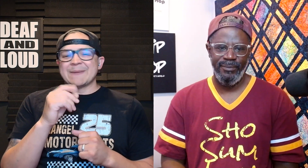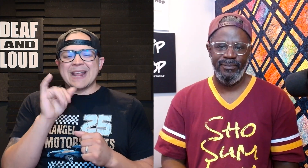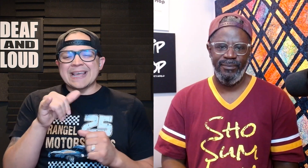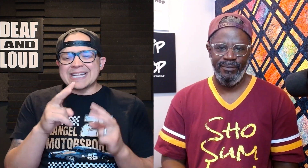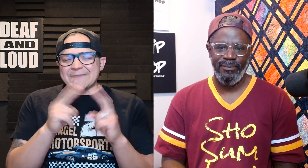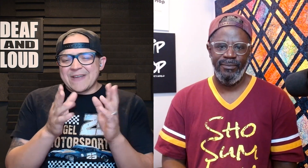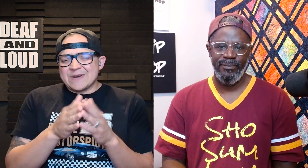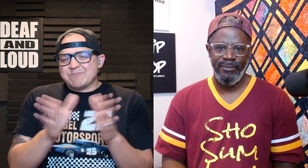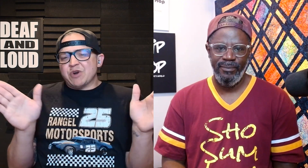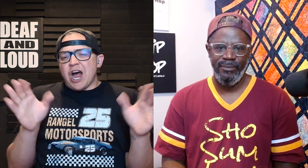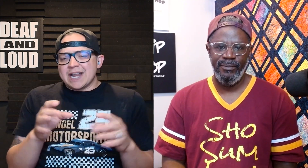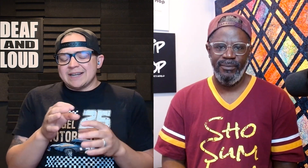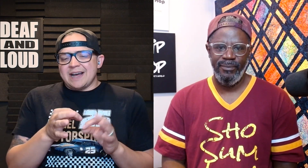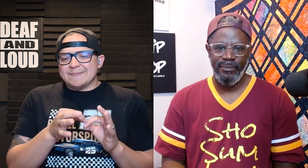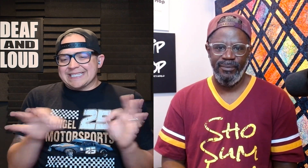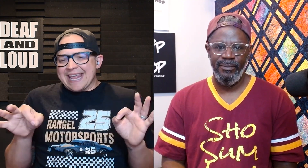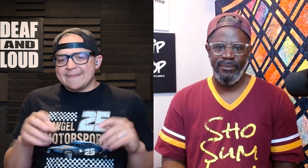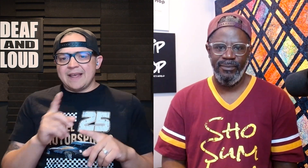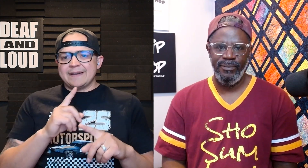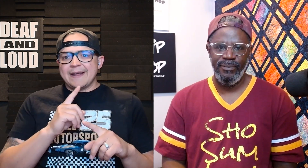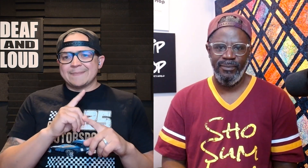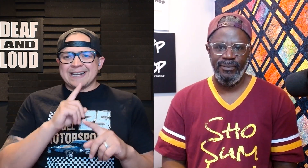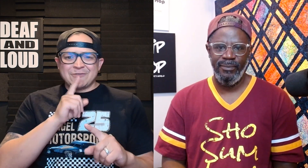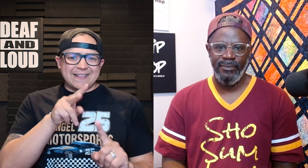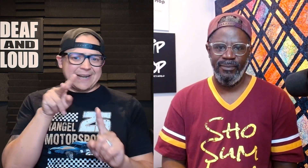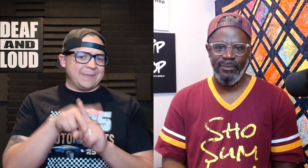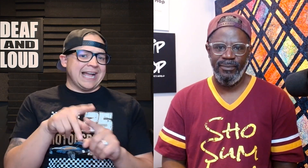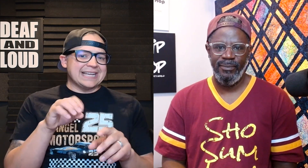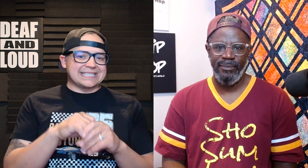that's a very broad statement, but it really applies in